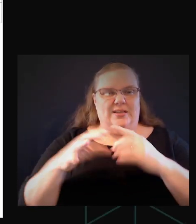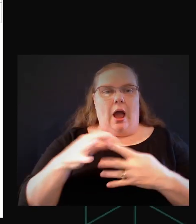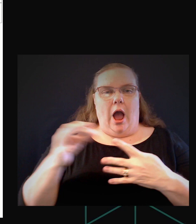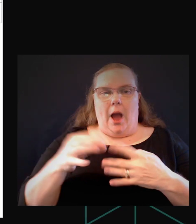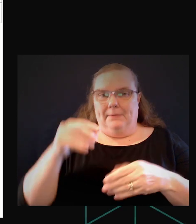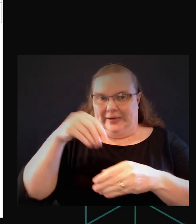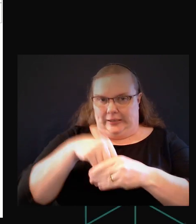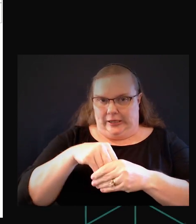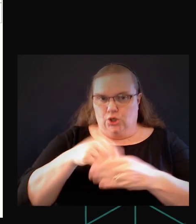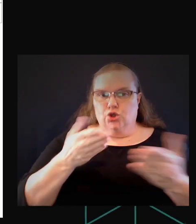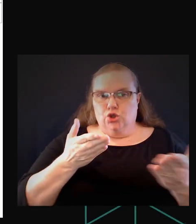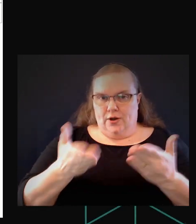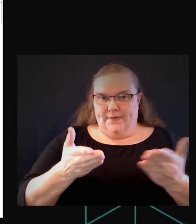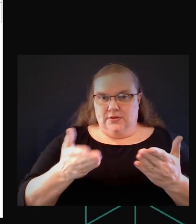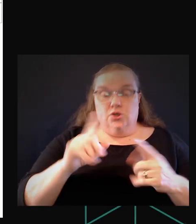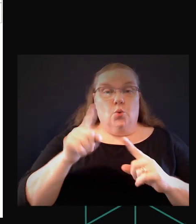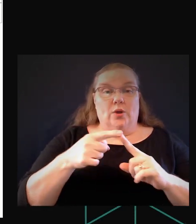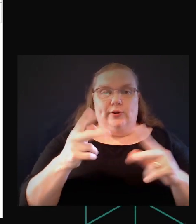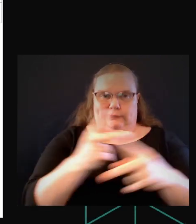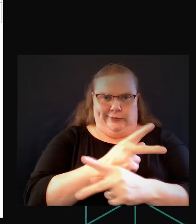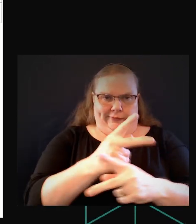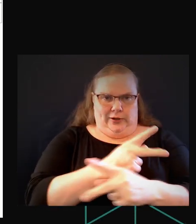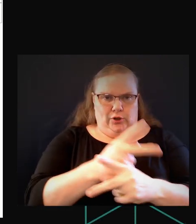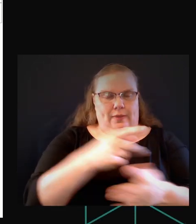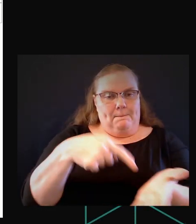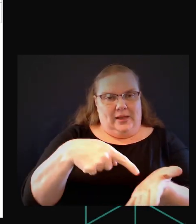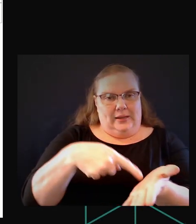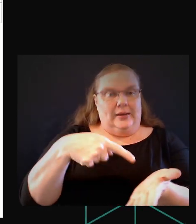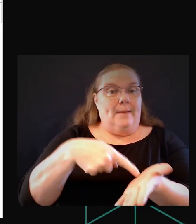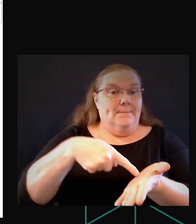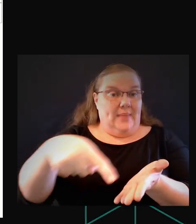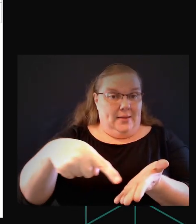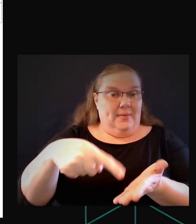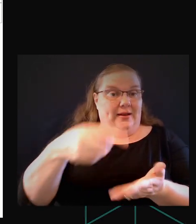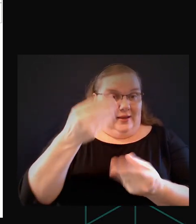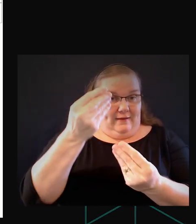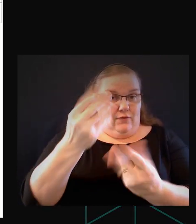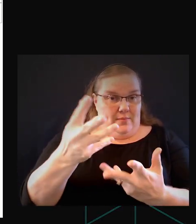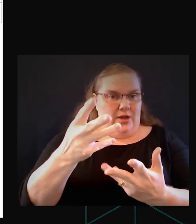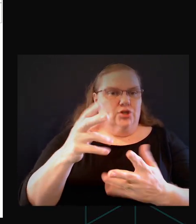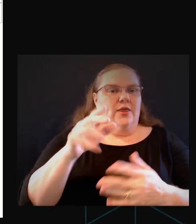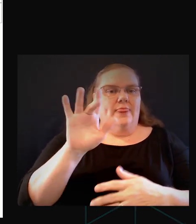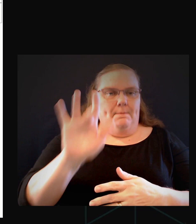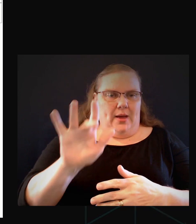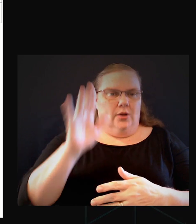your billing and payment information, the button will be available to you. For this demo purpose,